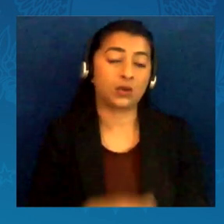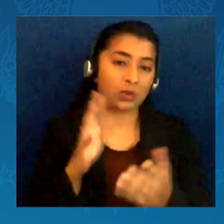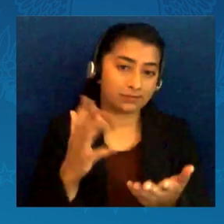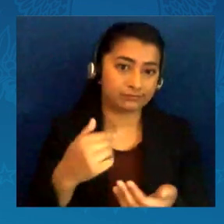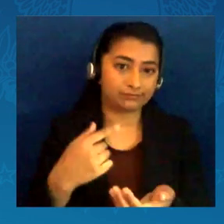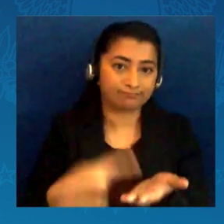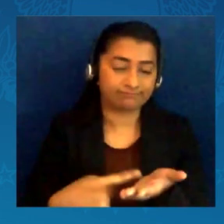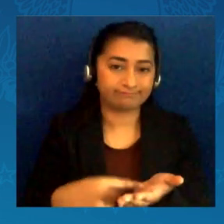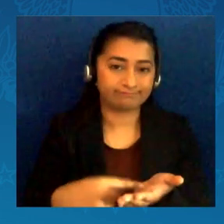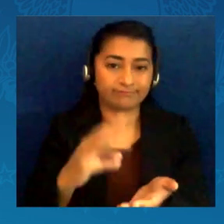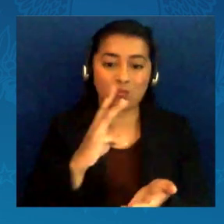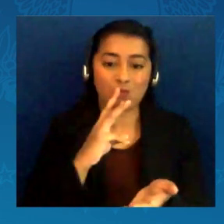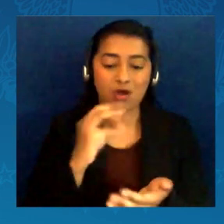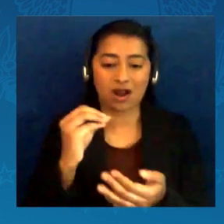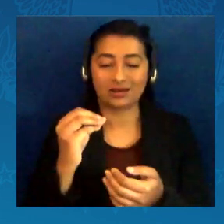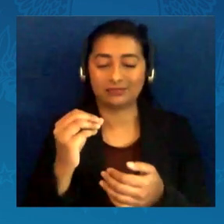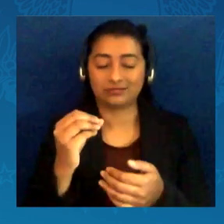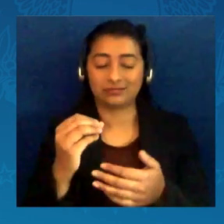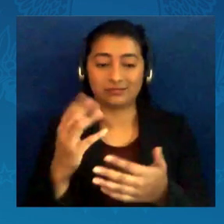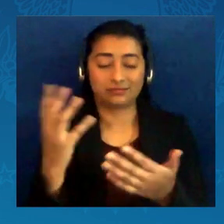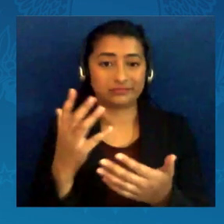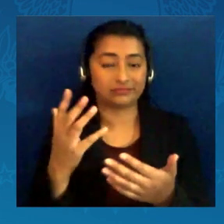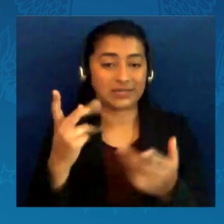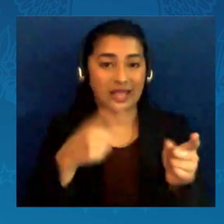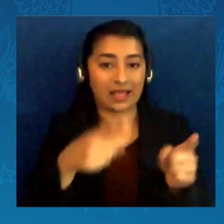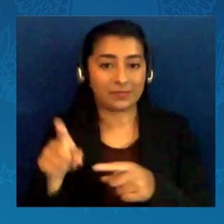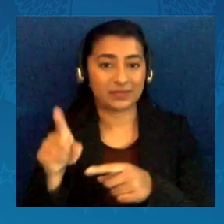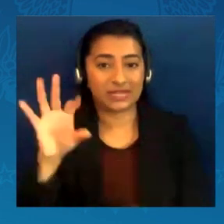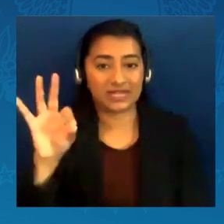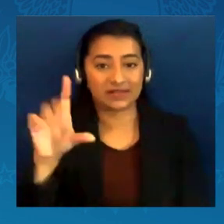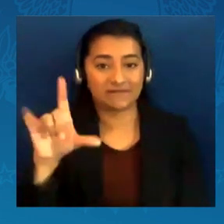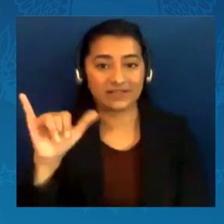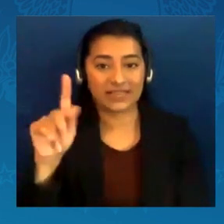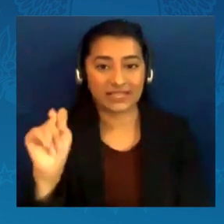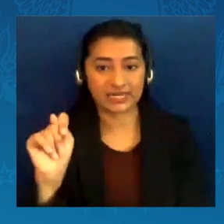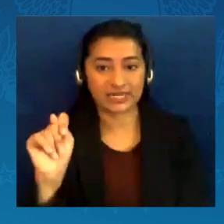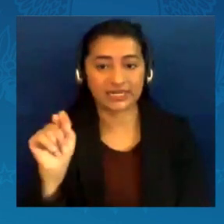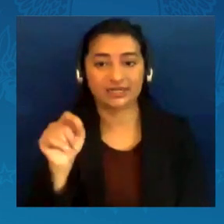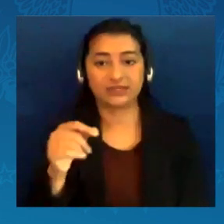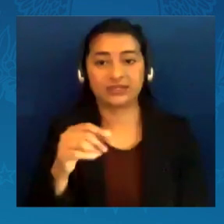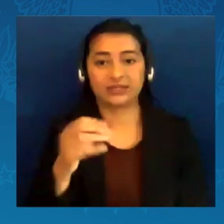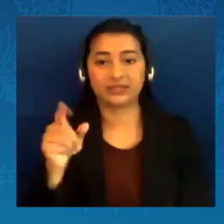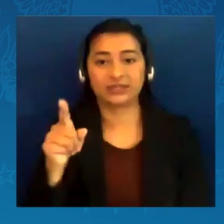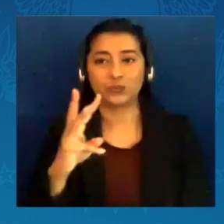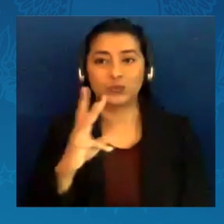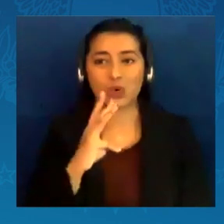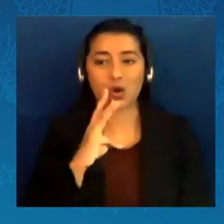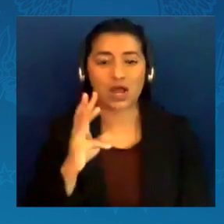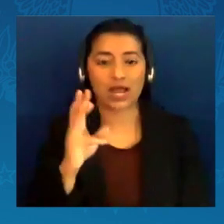including Flint. Right. And water in terms of it being a natural resource